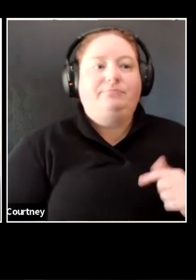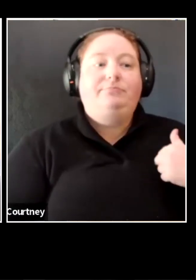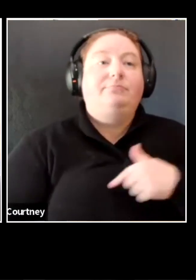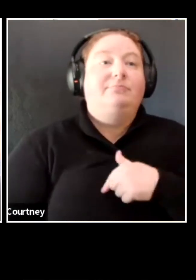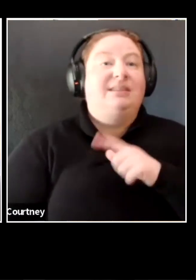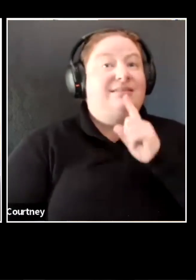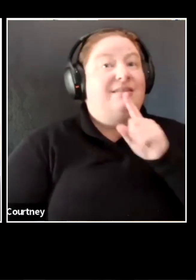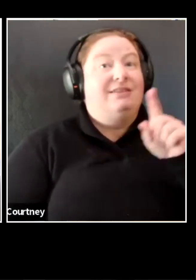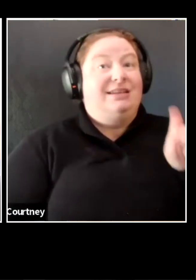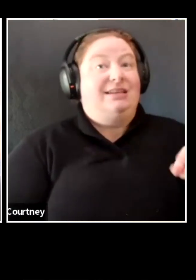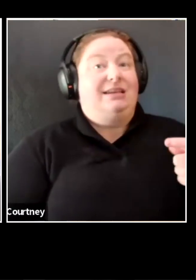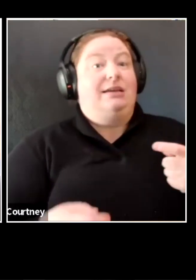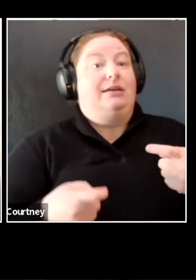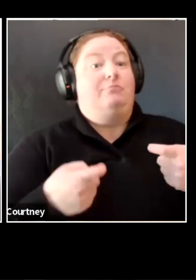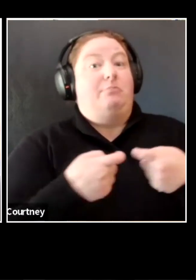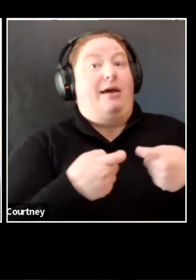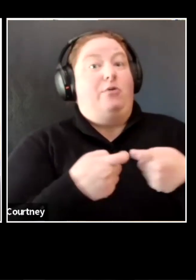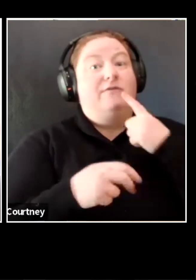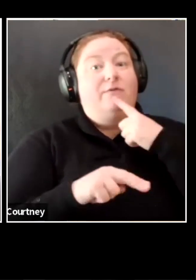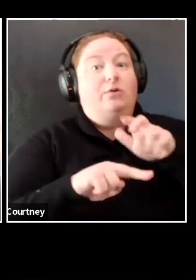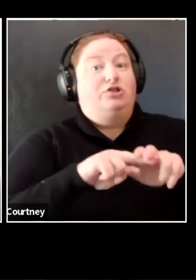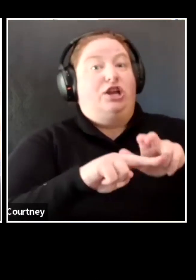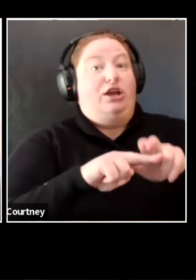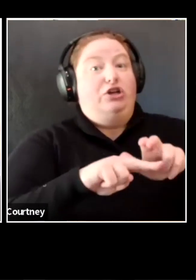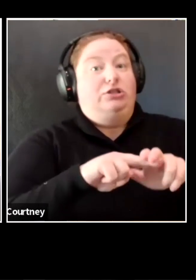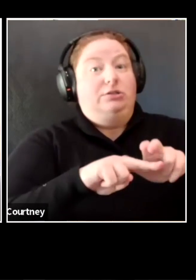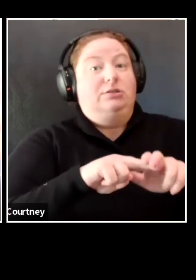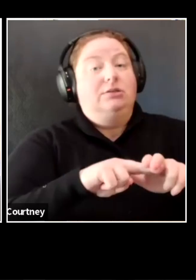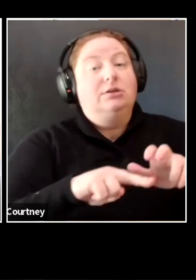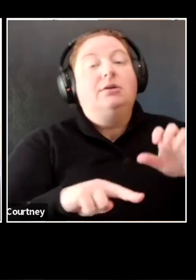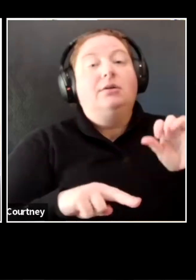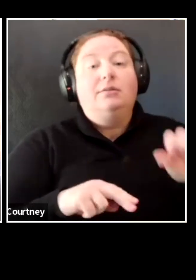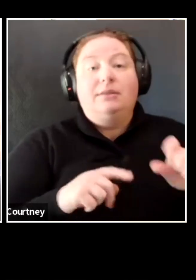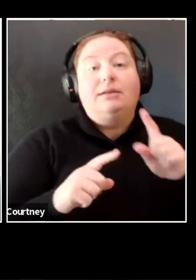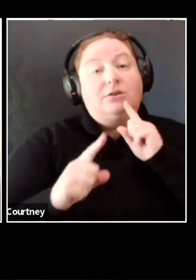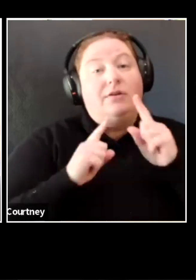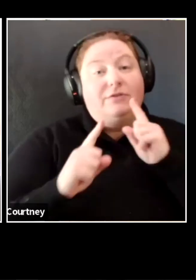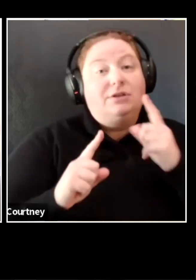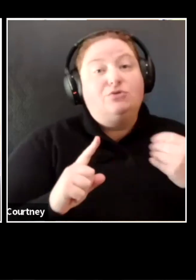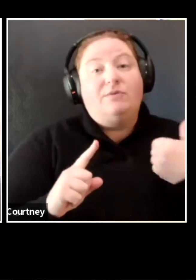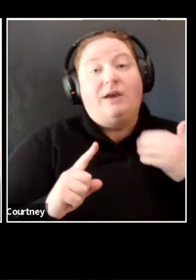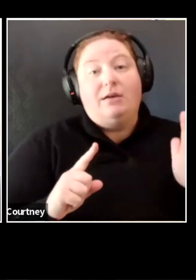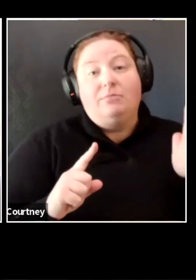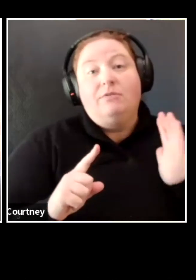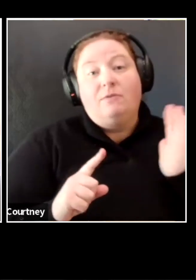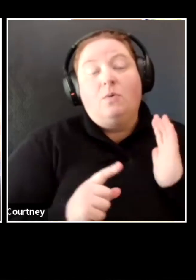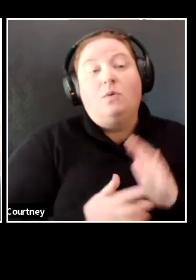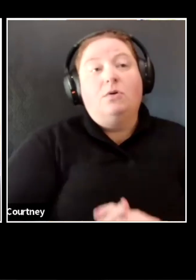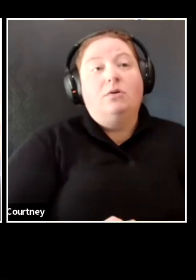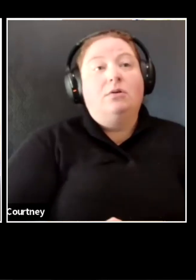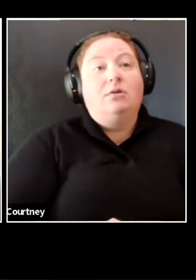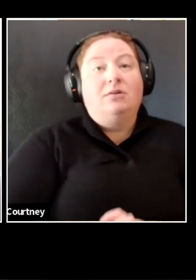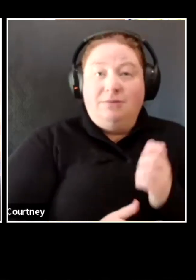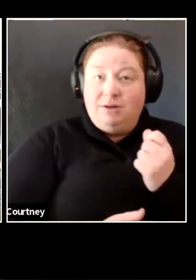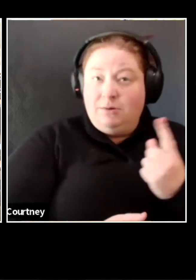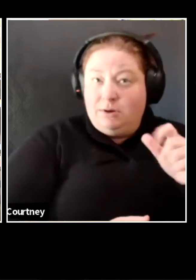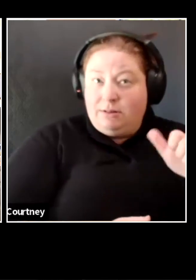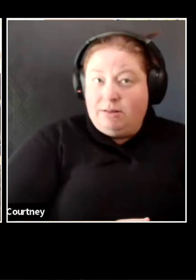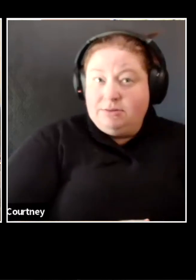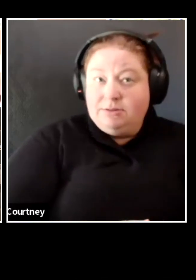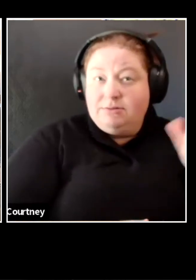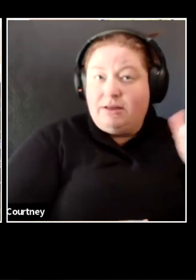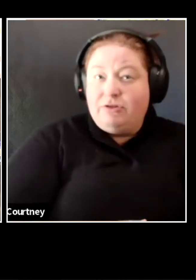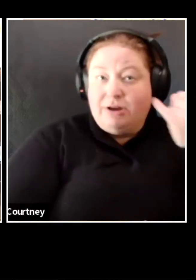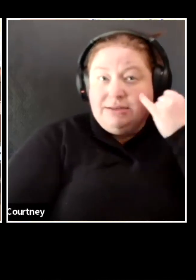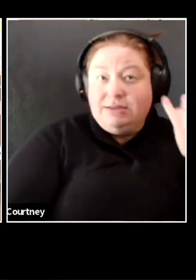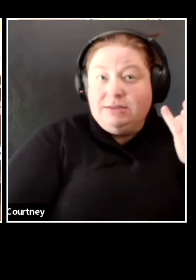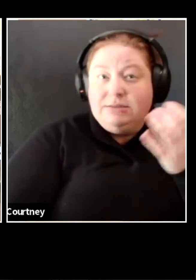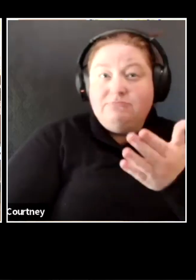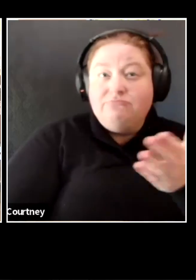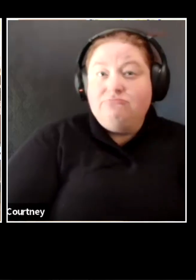sources for chairs. That's a conversation that we've had before. Um anyone else?